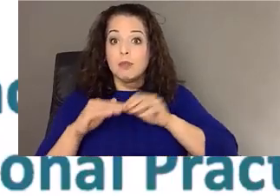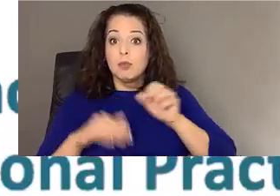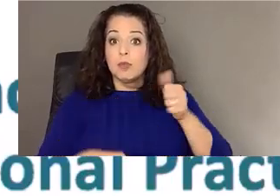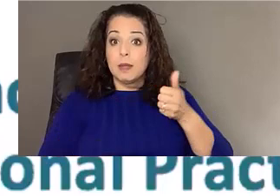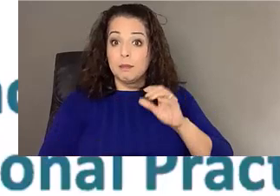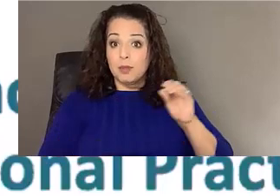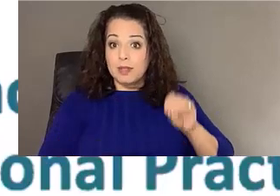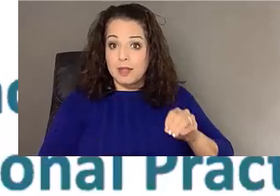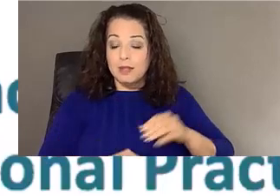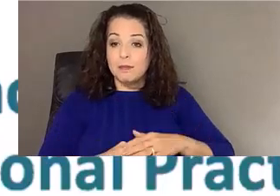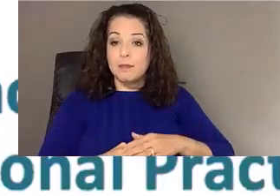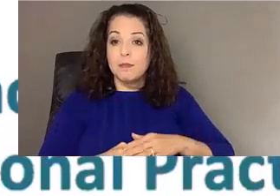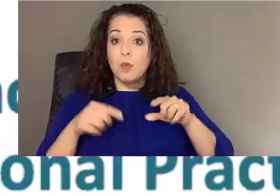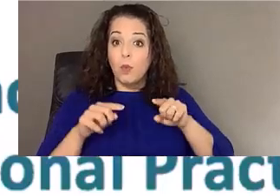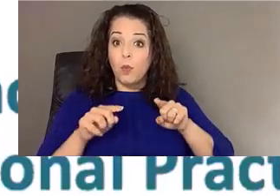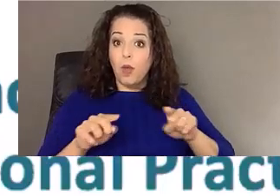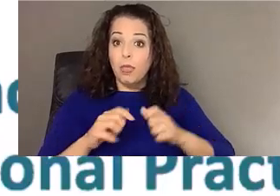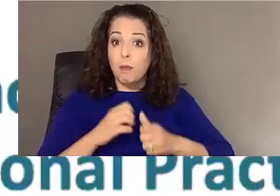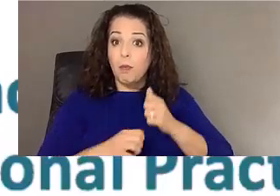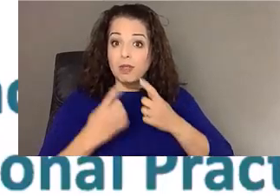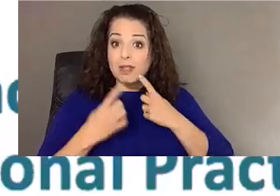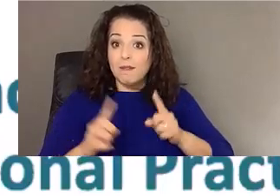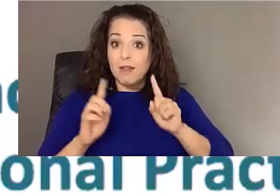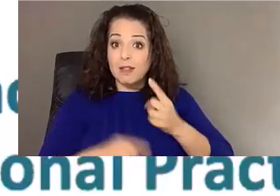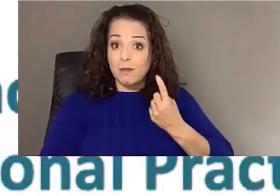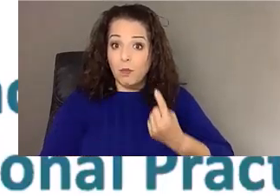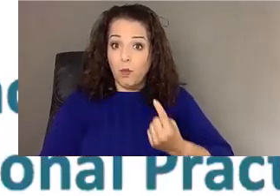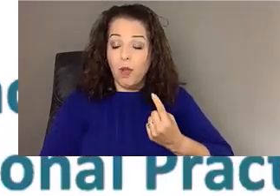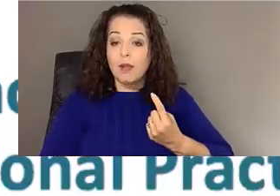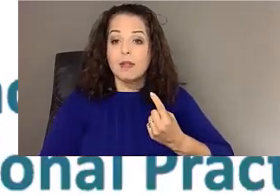While the most effective one-- and this is probably the right answer--